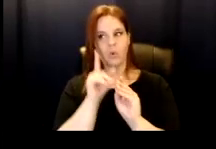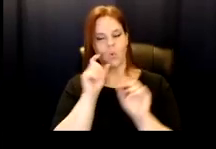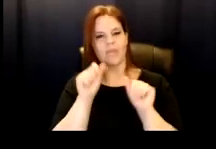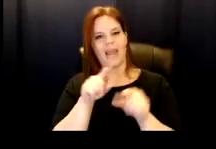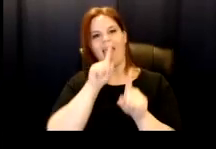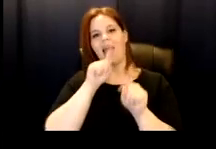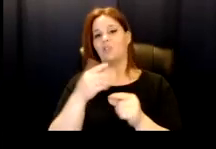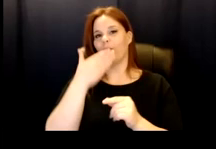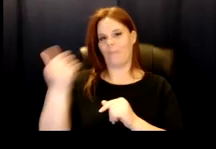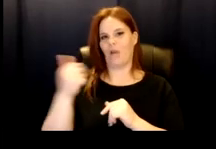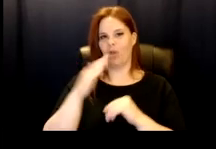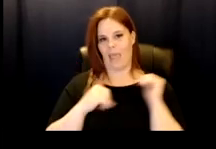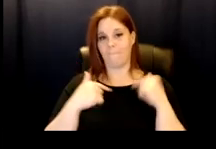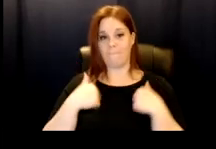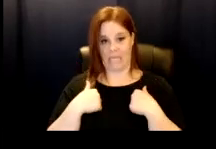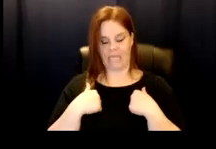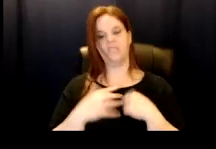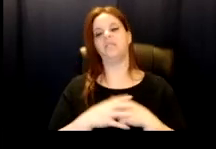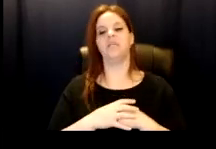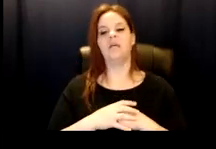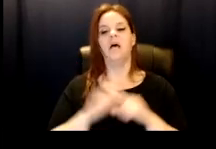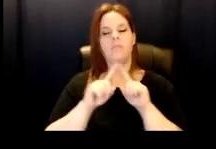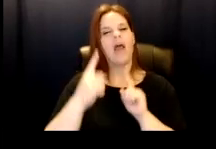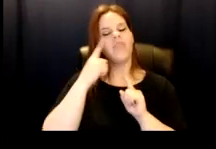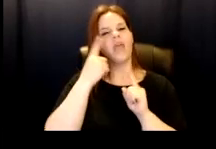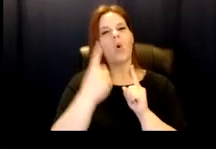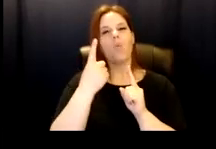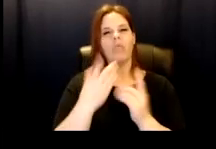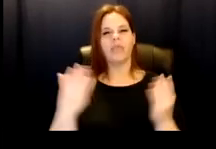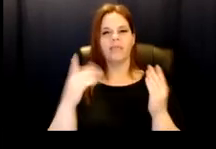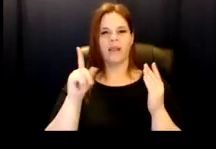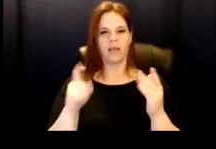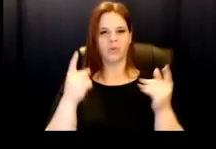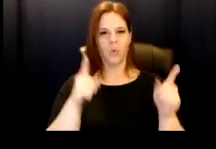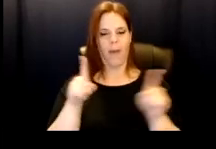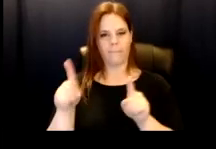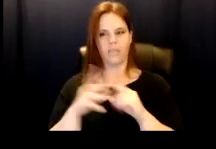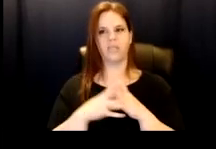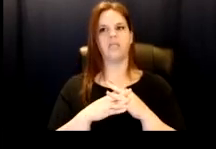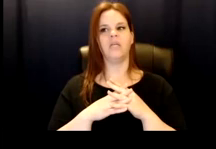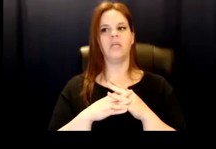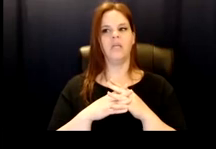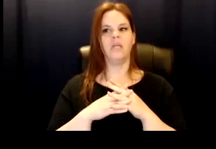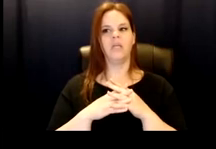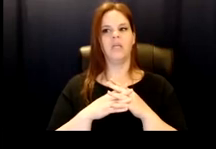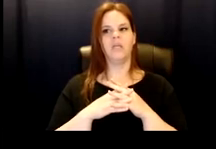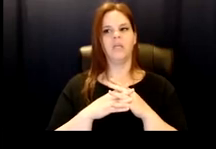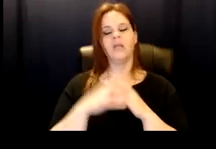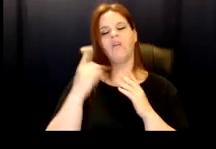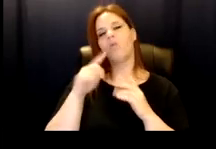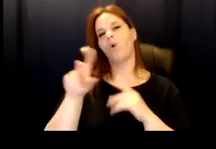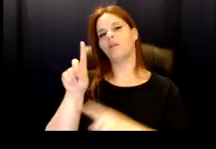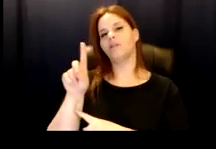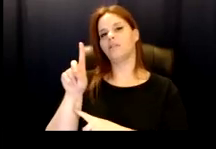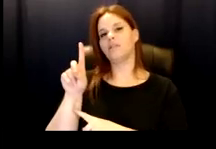better than I. But I think one of the things that needs to happen is for disability organizations,